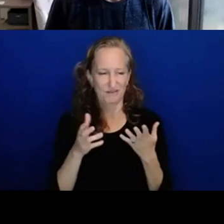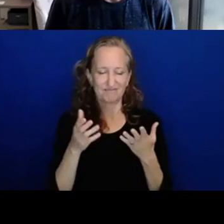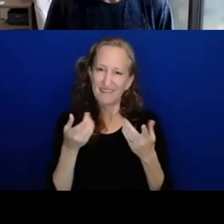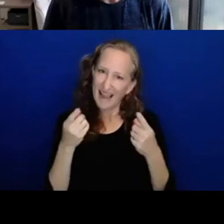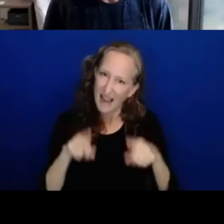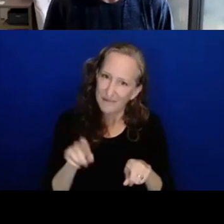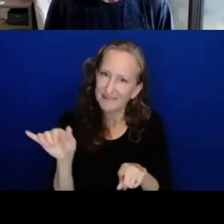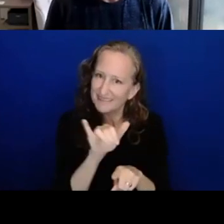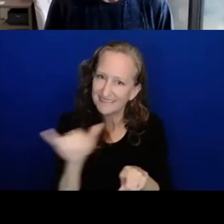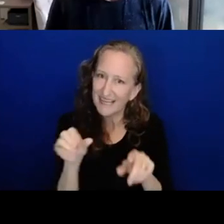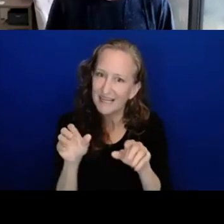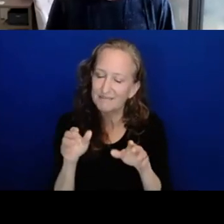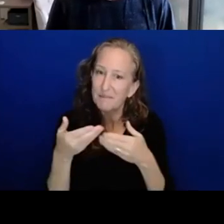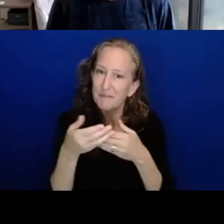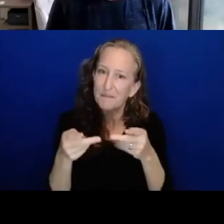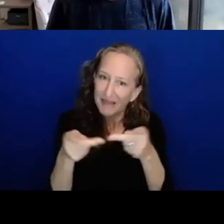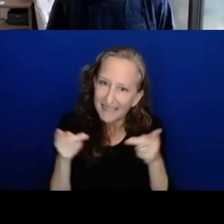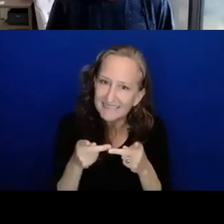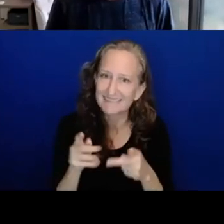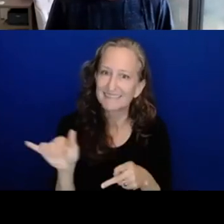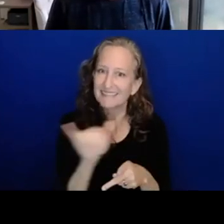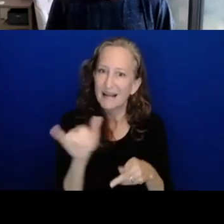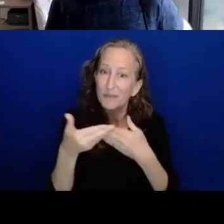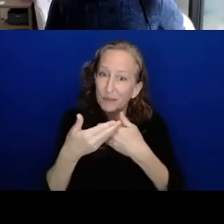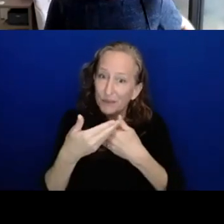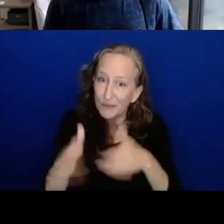same place. Right? So, that's something that we're working through right now. Similarly,